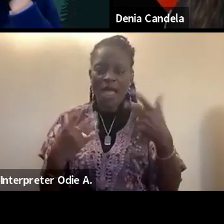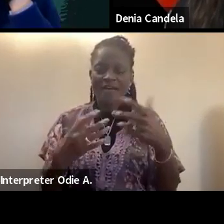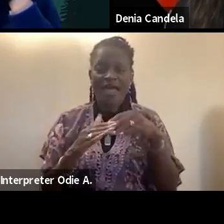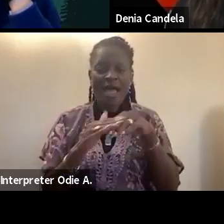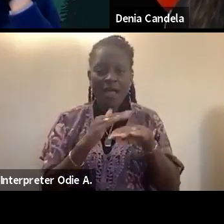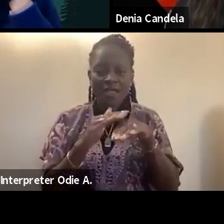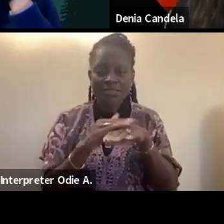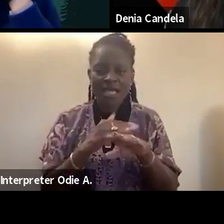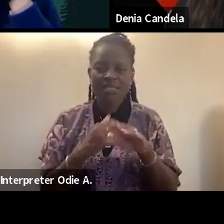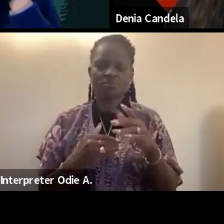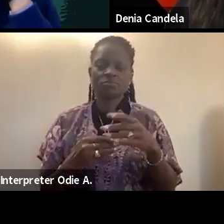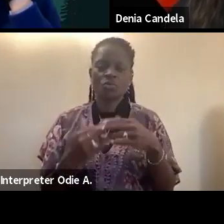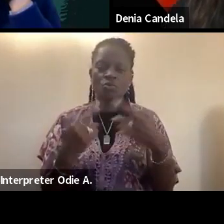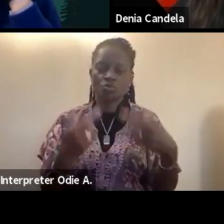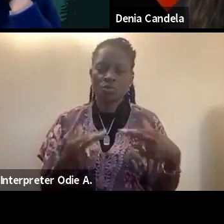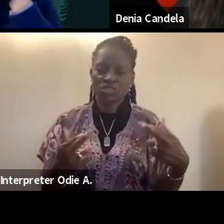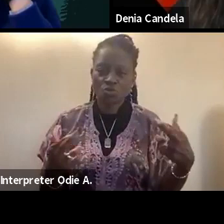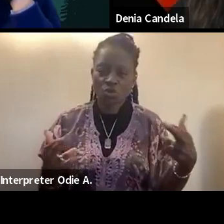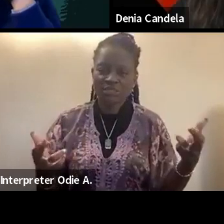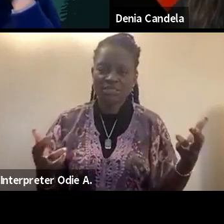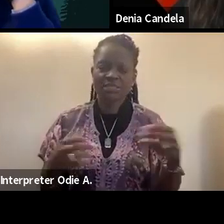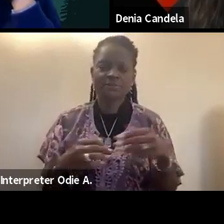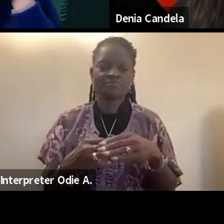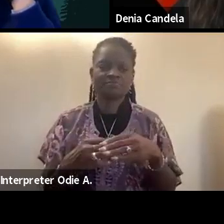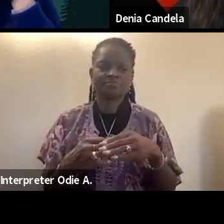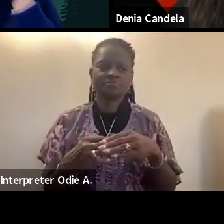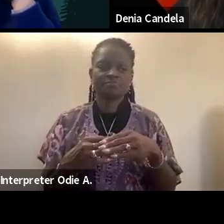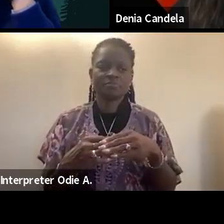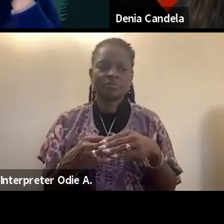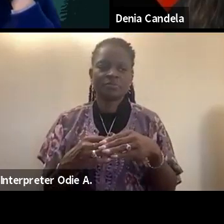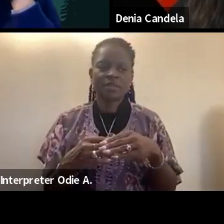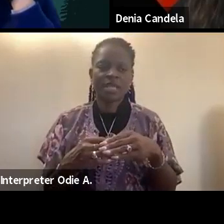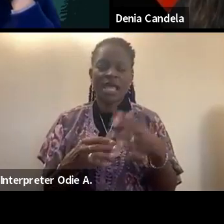and taking advantage of these events that are taking place in our community.